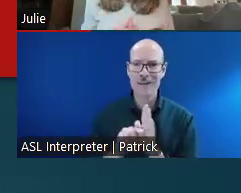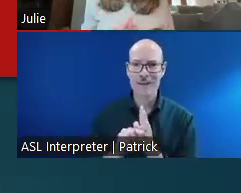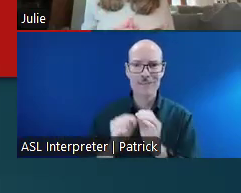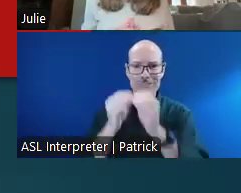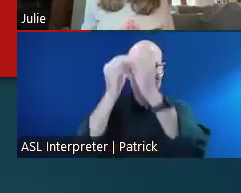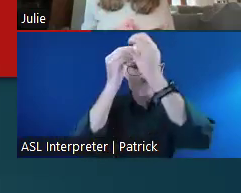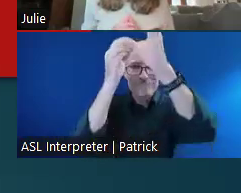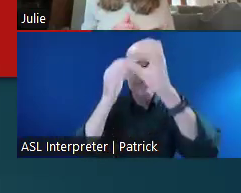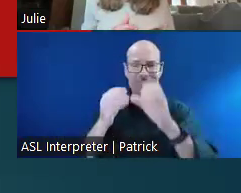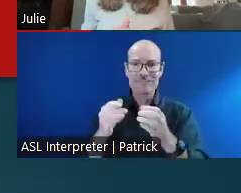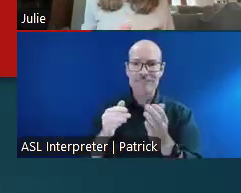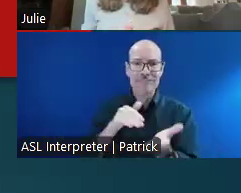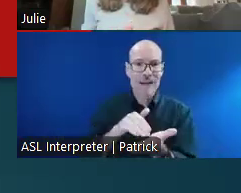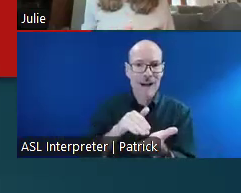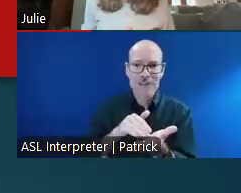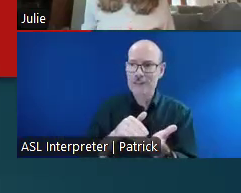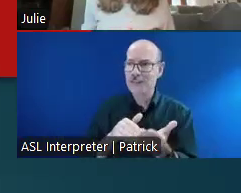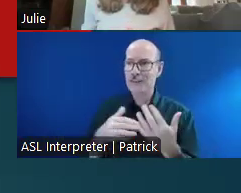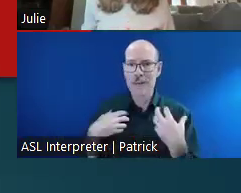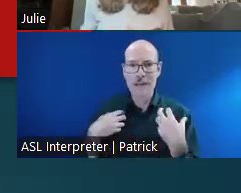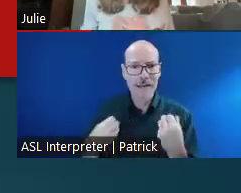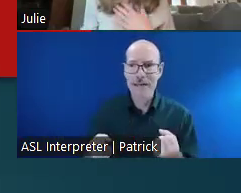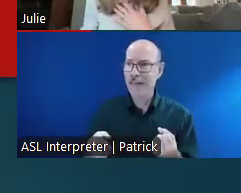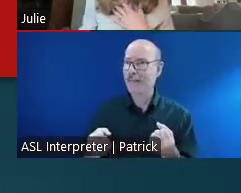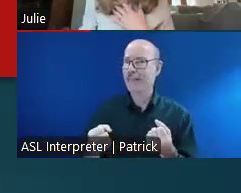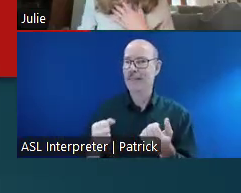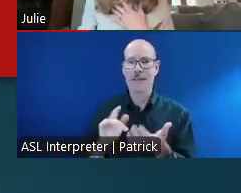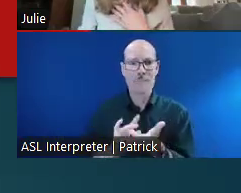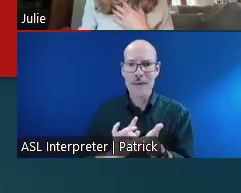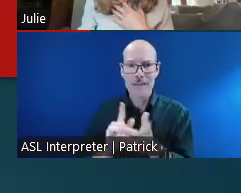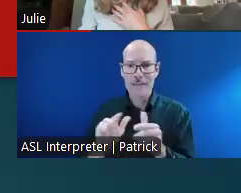So self-doubt is often a big stressor for many people.